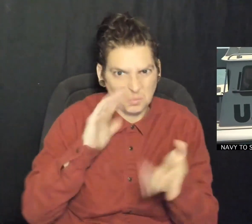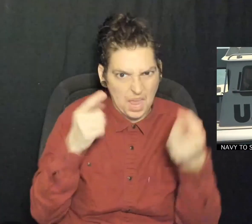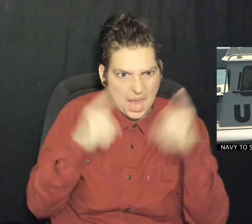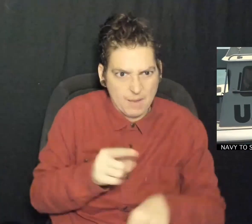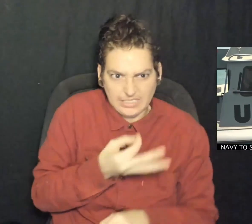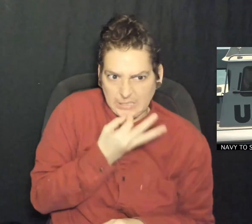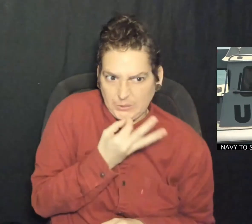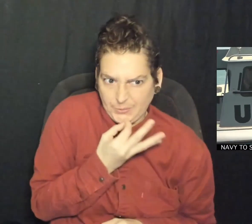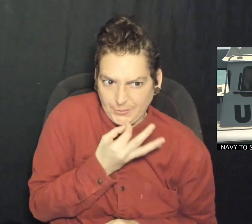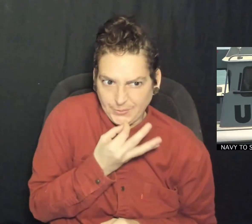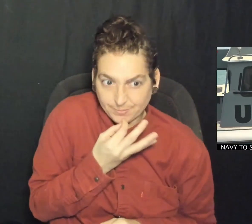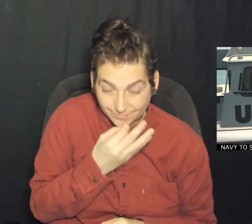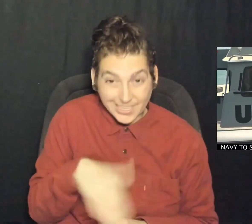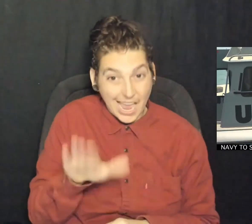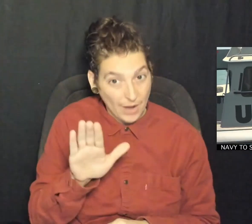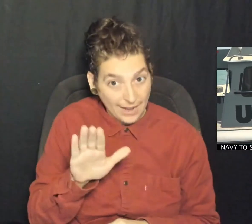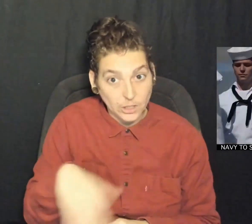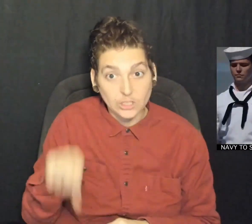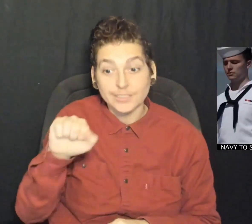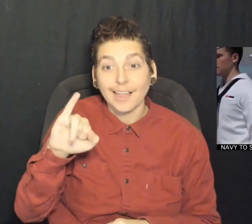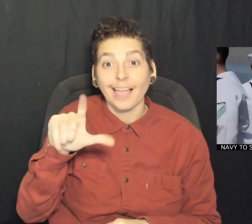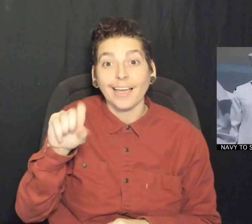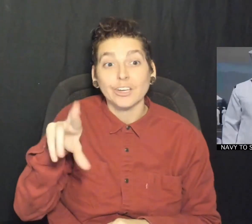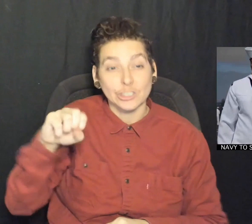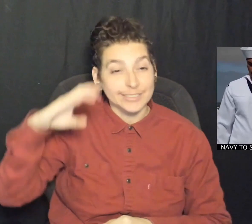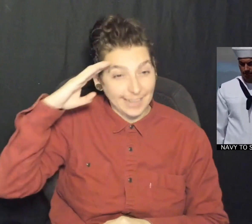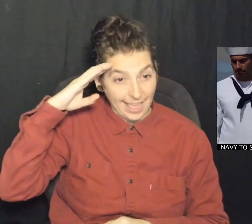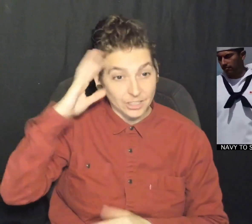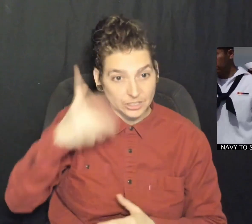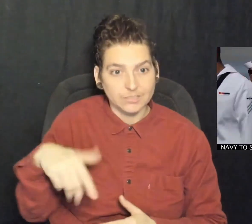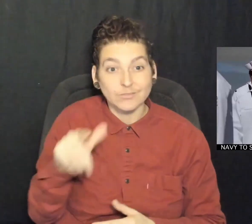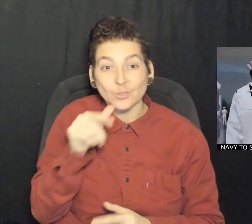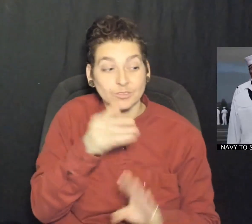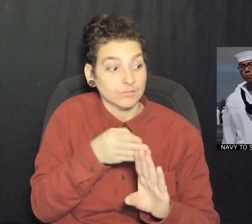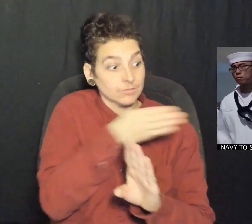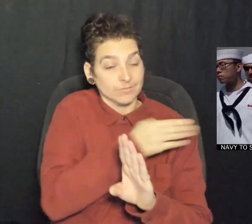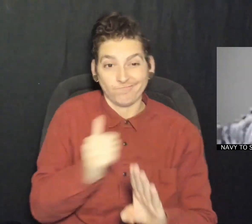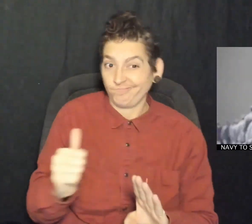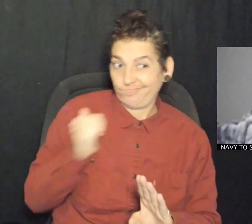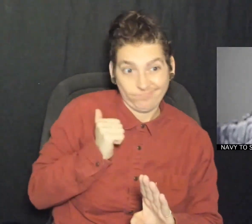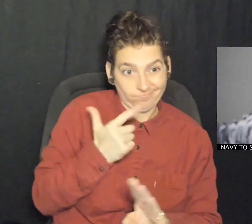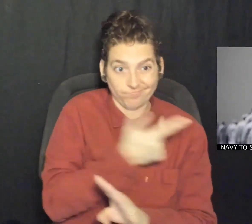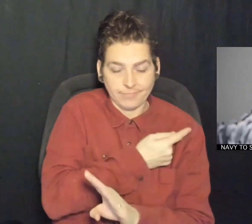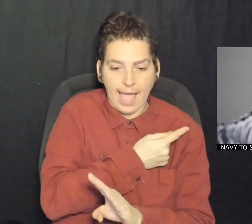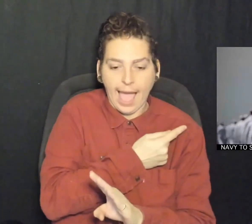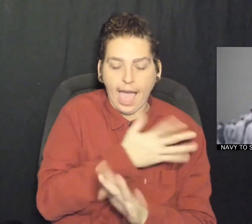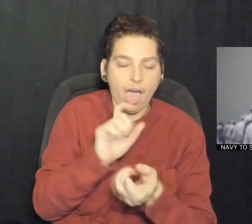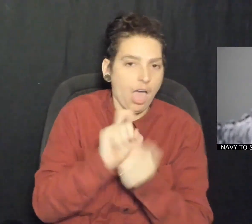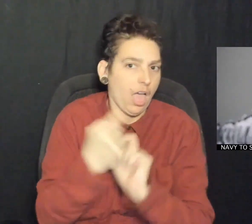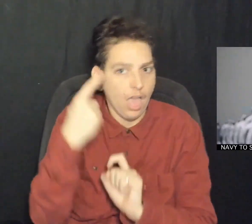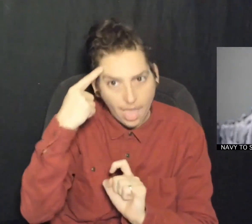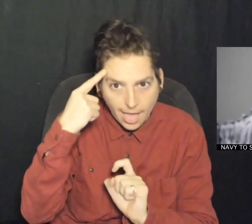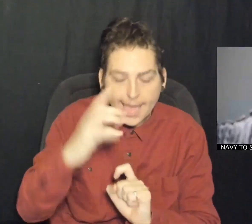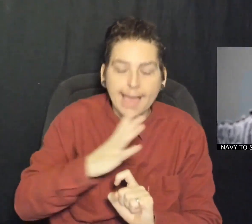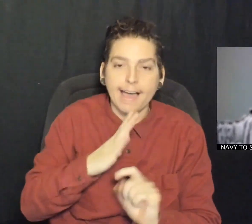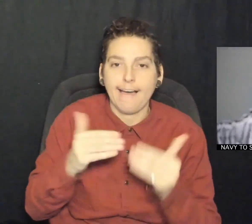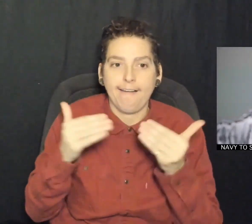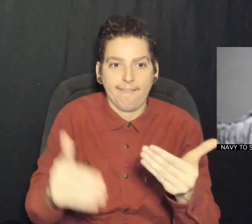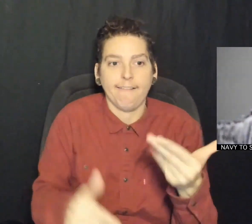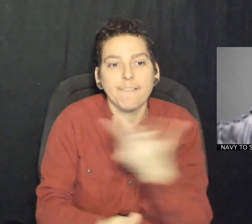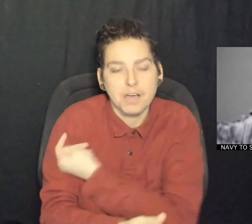against Covid 19 and the discharge will take place as soon as possible however sailors